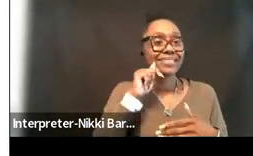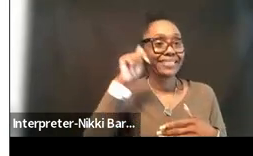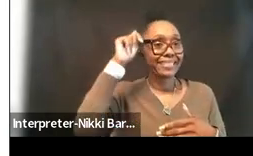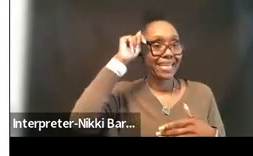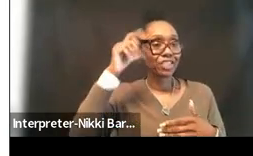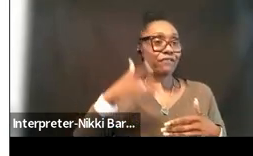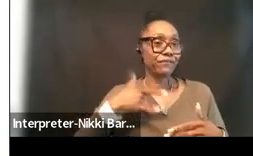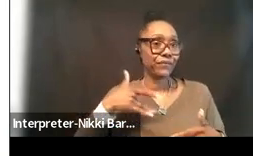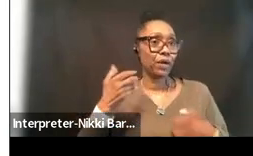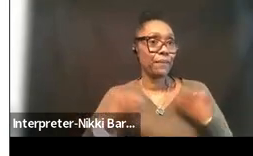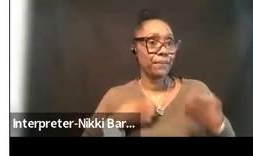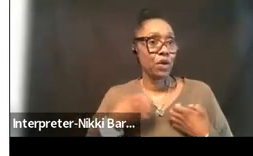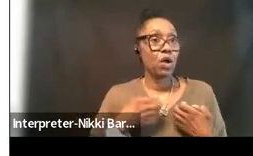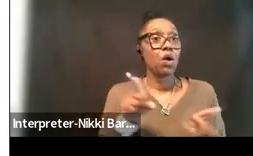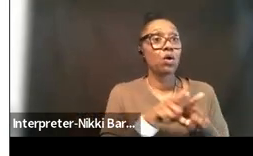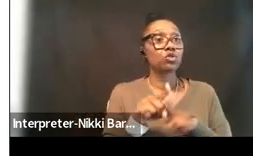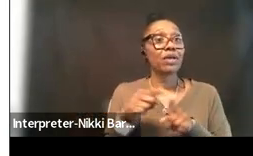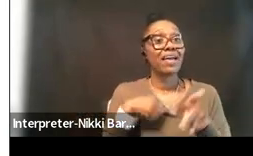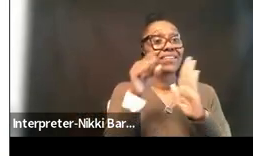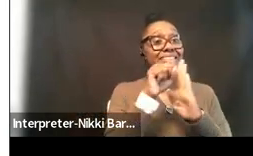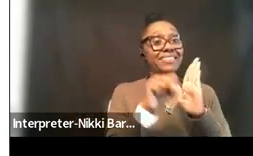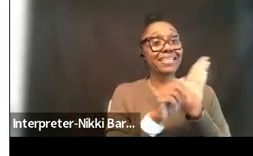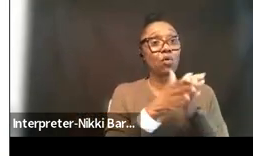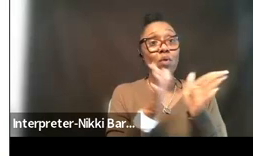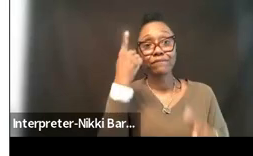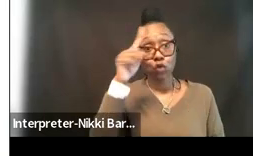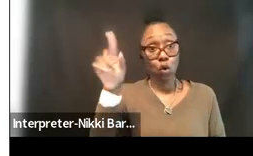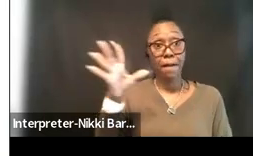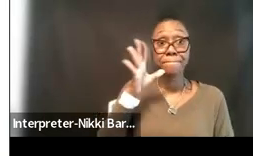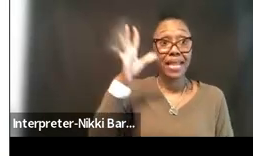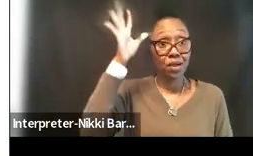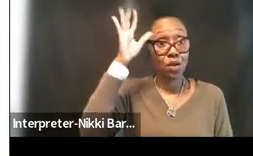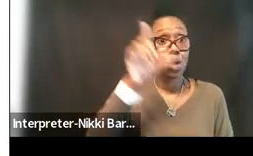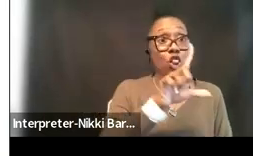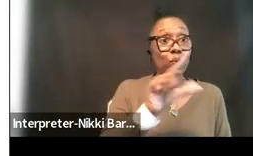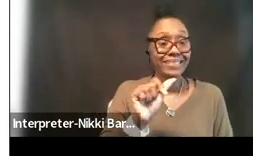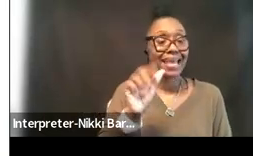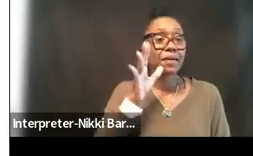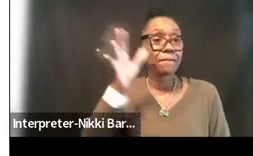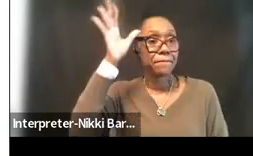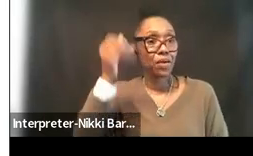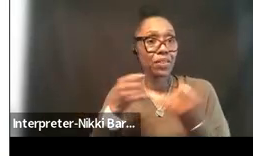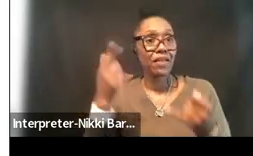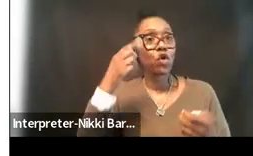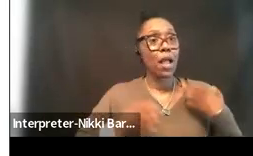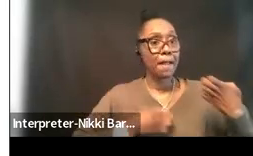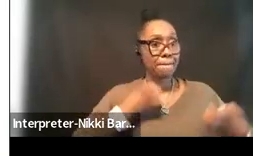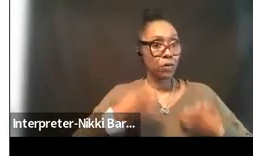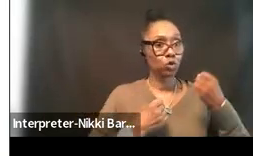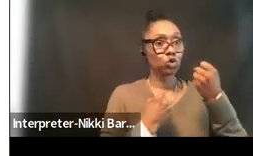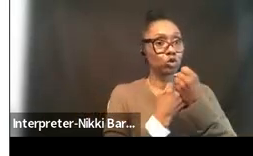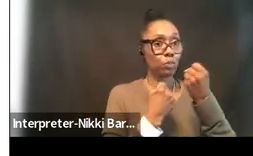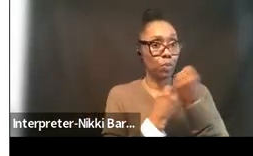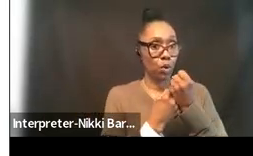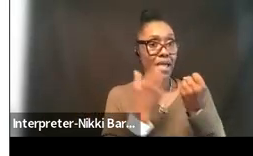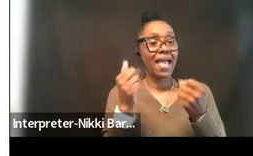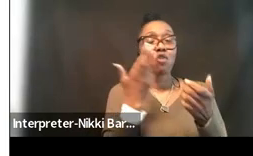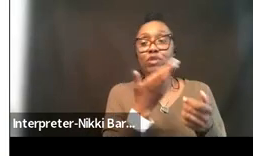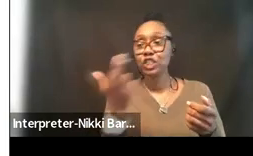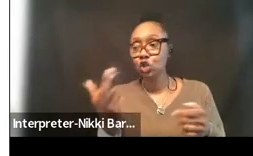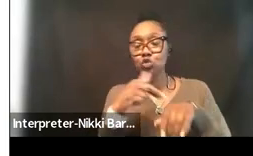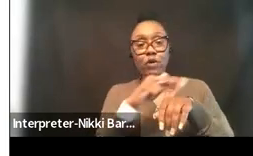We also have a statewide available line just for parents, Louisiana parent line. This is an emotional support line as well as a resource for referral line for parents.